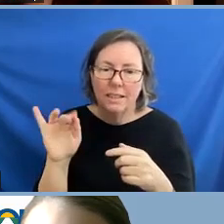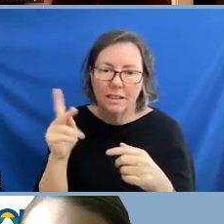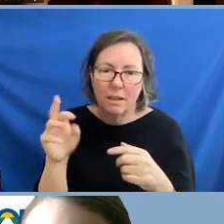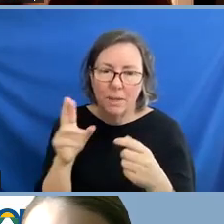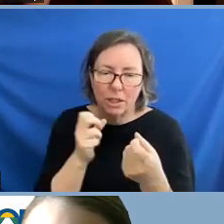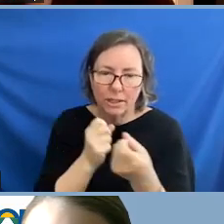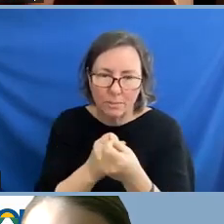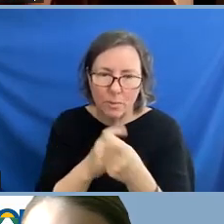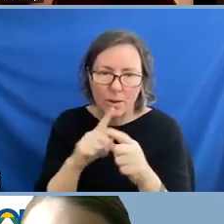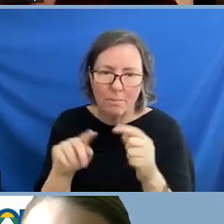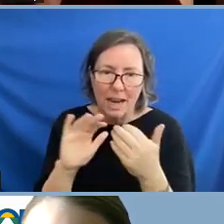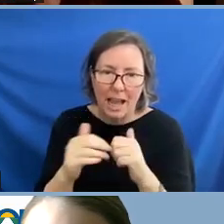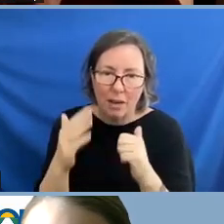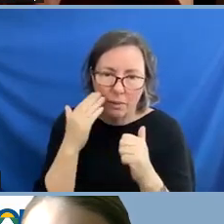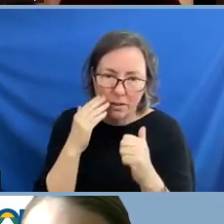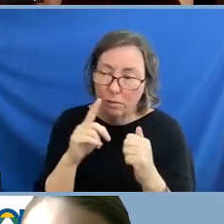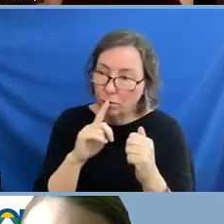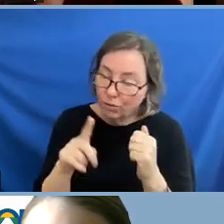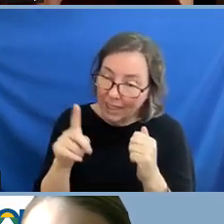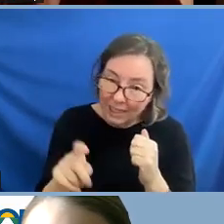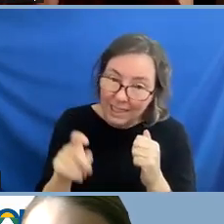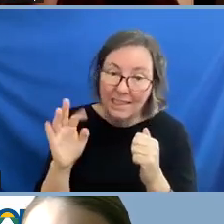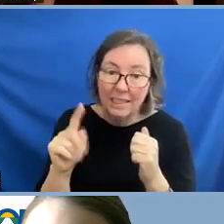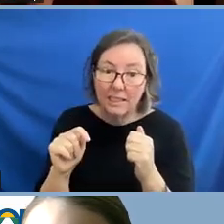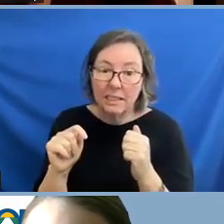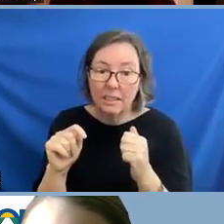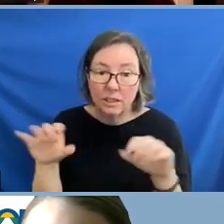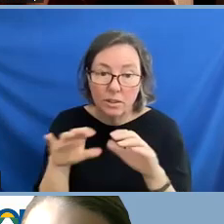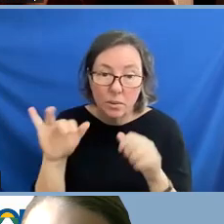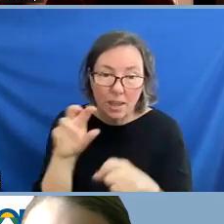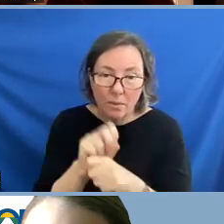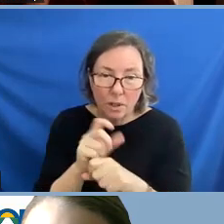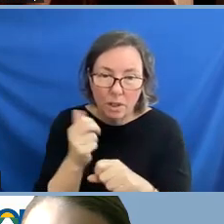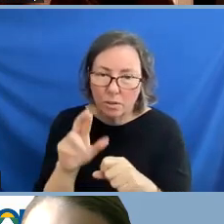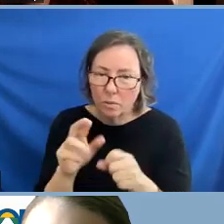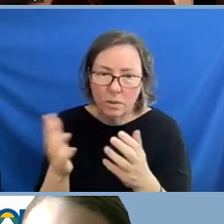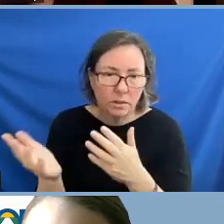How do I know if she really needs the lumbar support to do the work she's doing? Again,